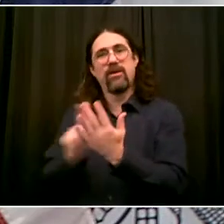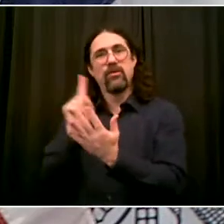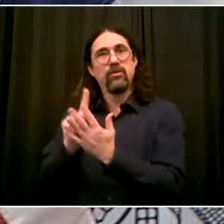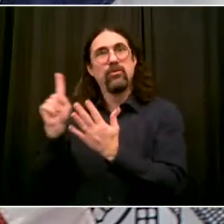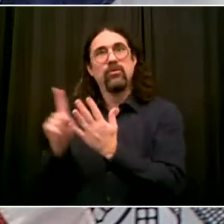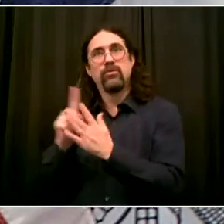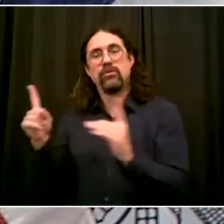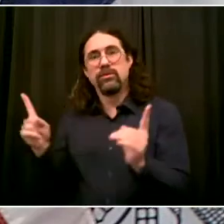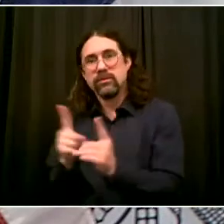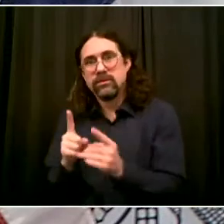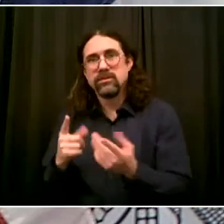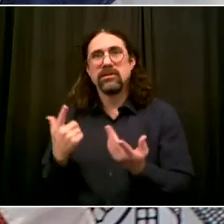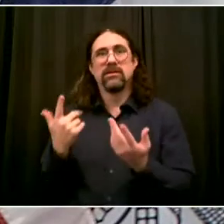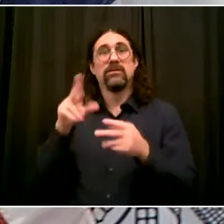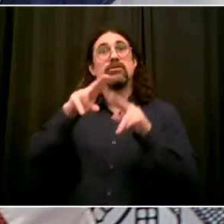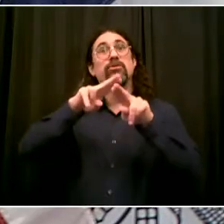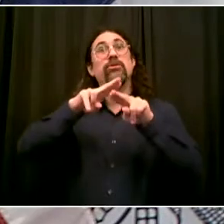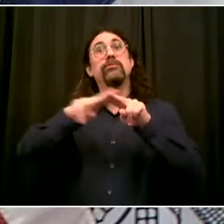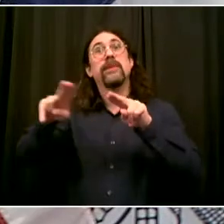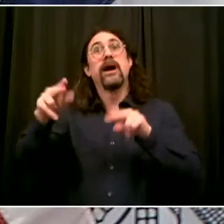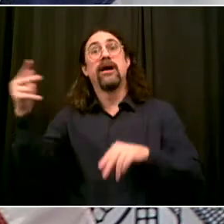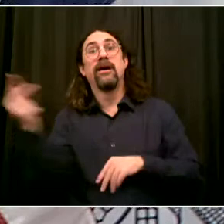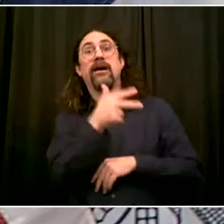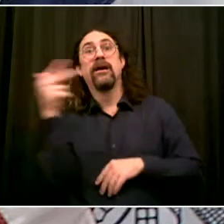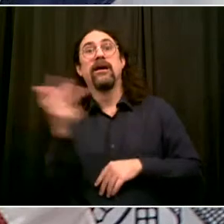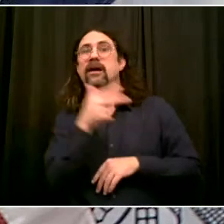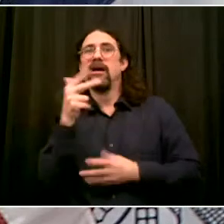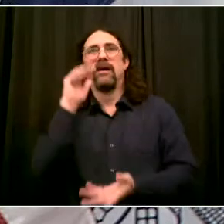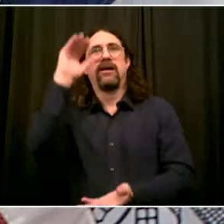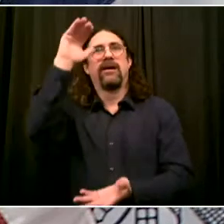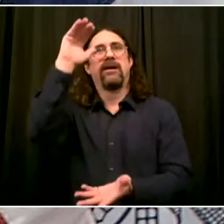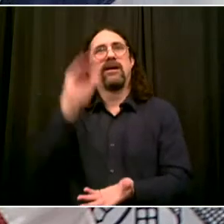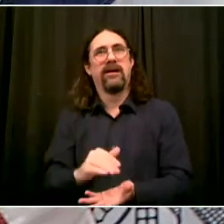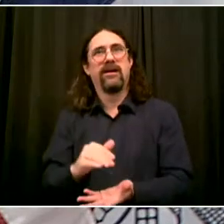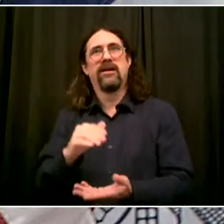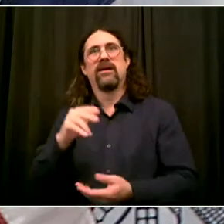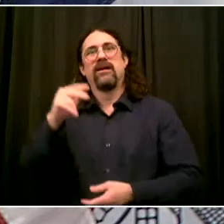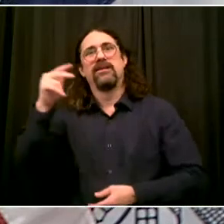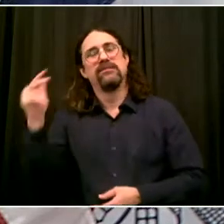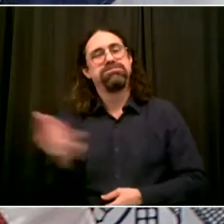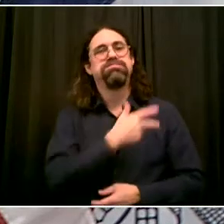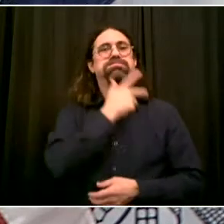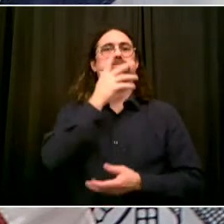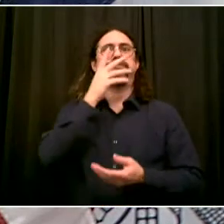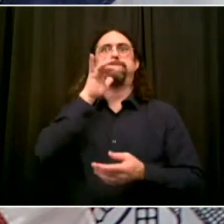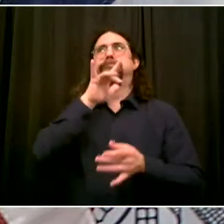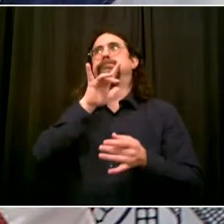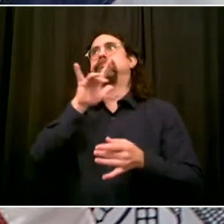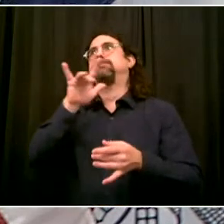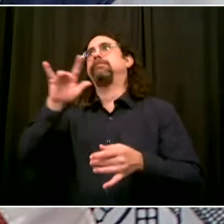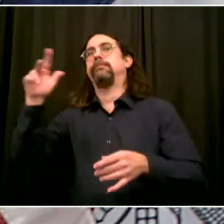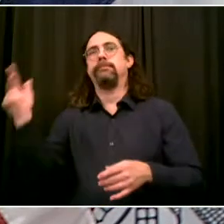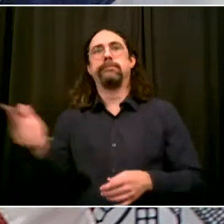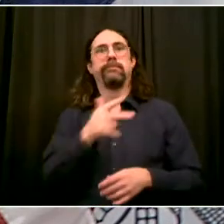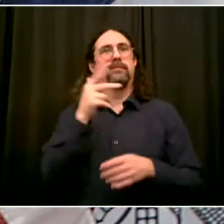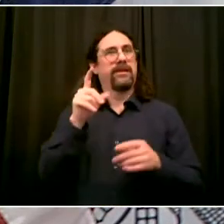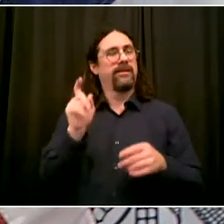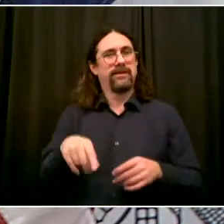STTIMULUSUSEQ UUS AL RECOVERY. STIMULUS EQUALS ECONOMIC RECECVOERERY THHAT' WHY WE NEED IT. GO AHEAD.